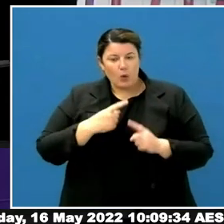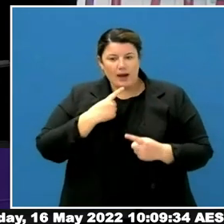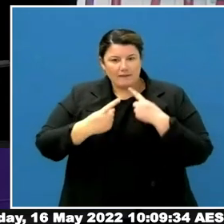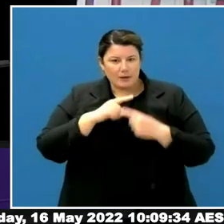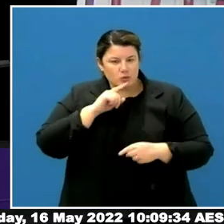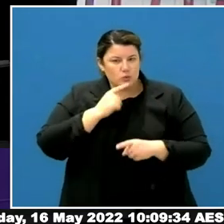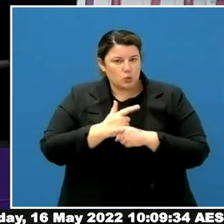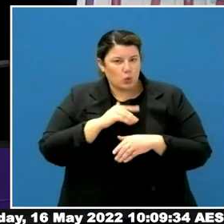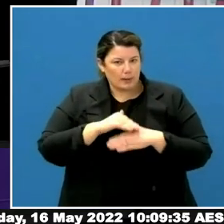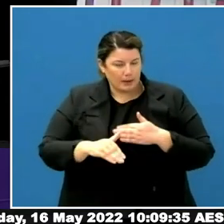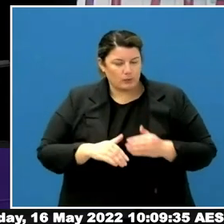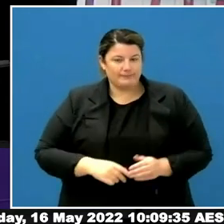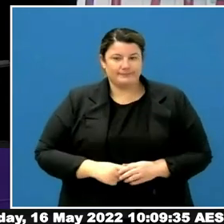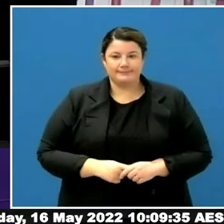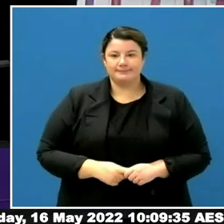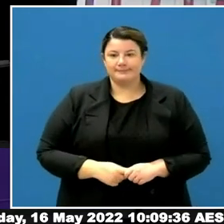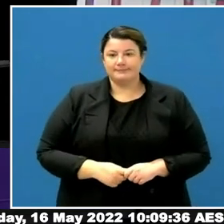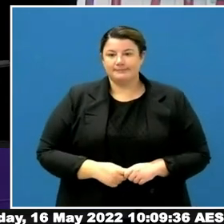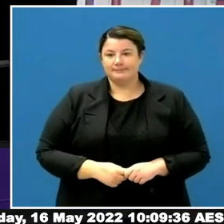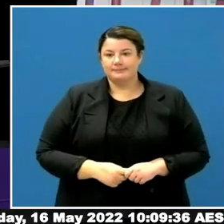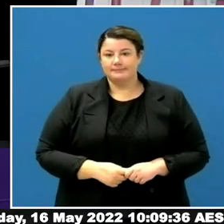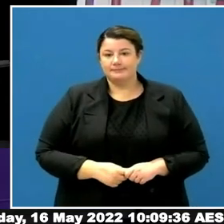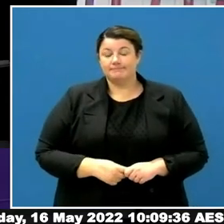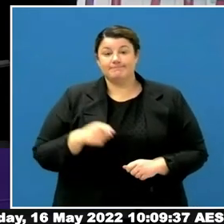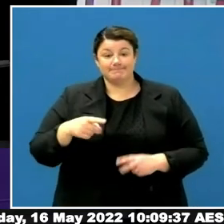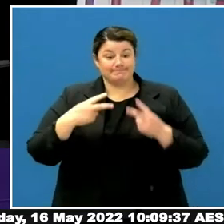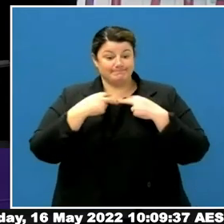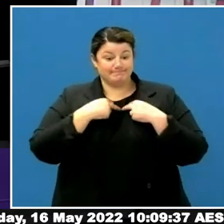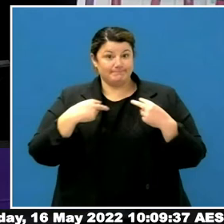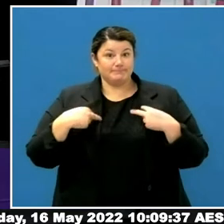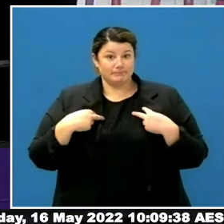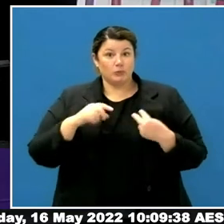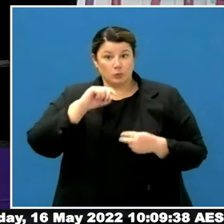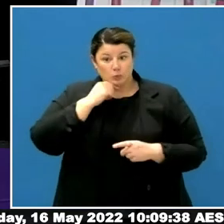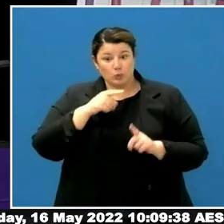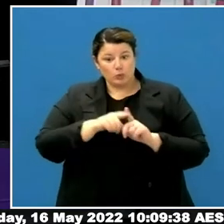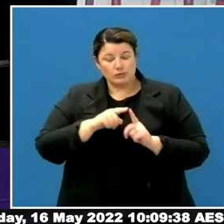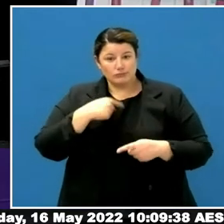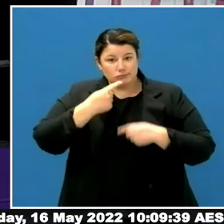presented. Mr Griffin will also provide more details about Afford.